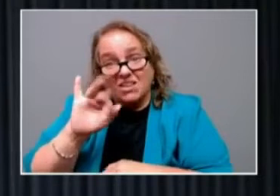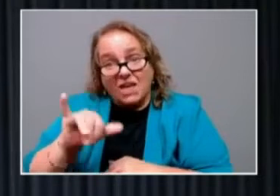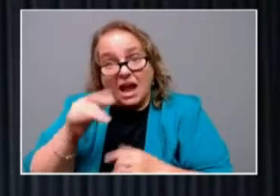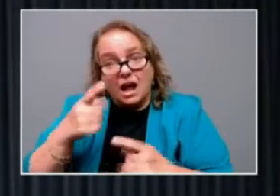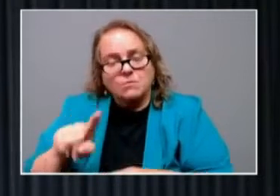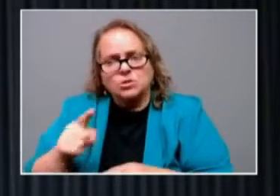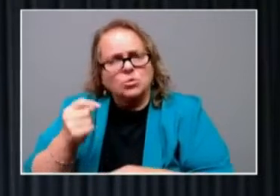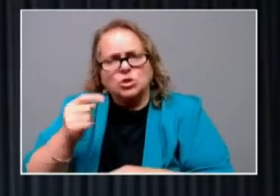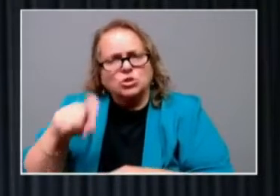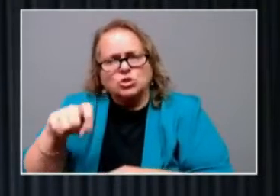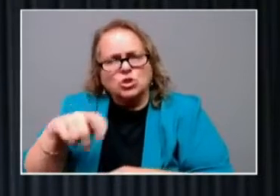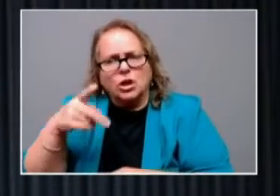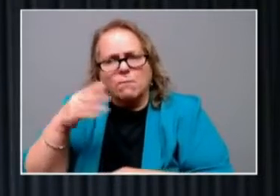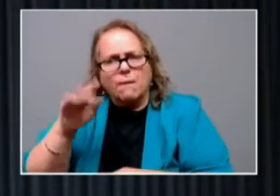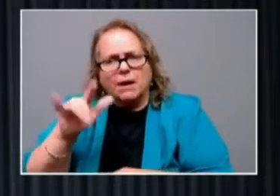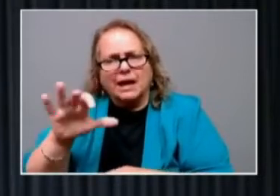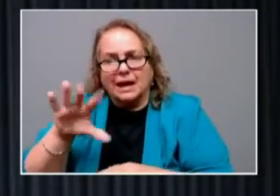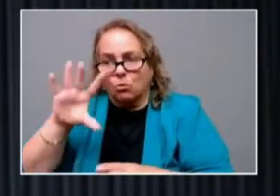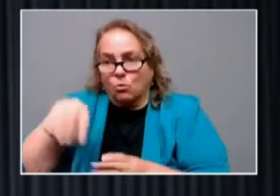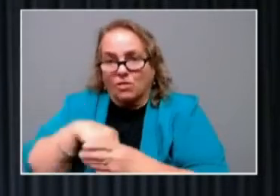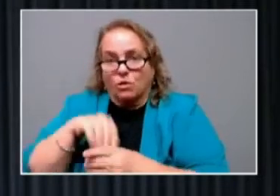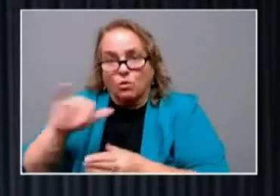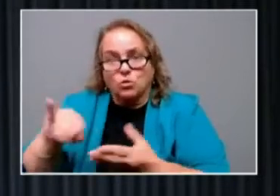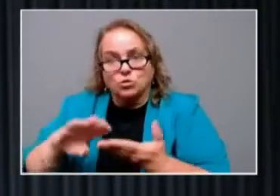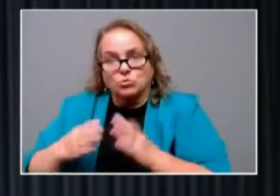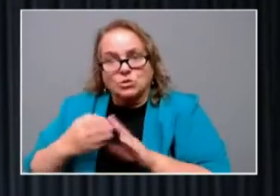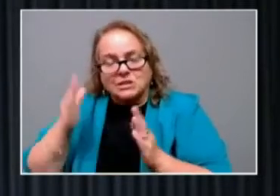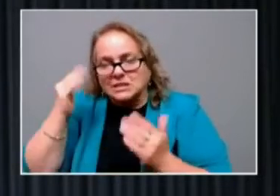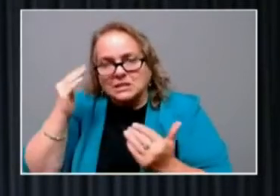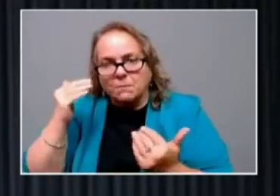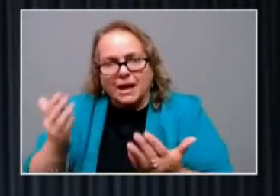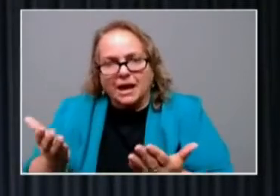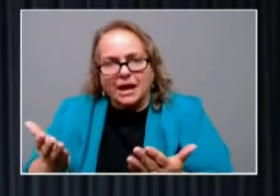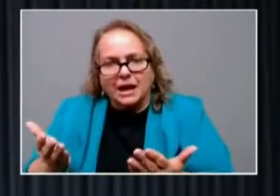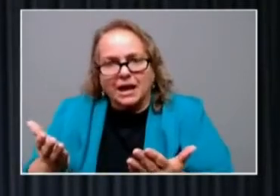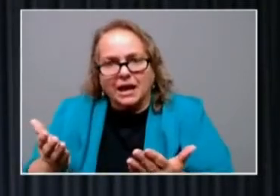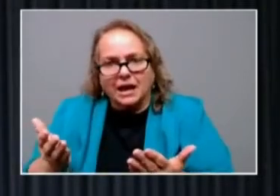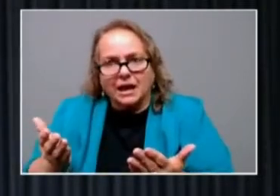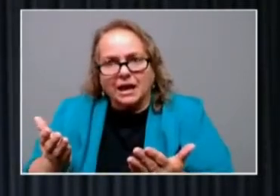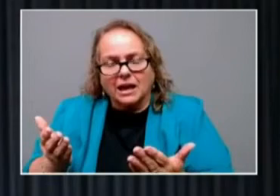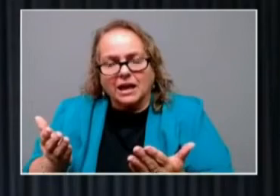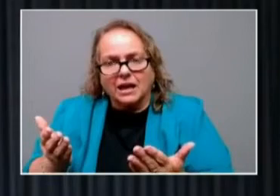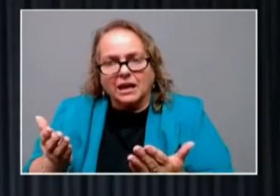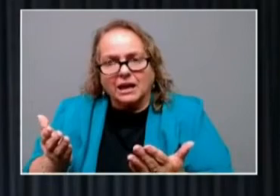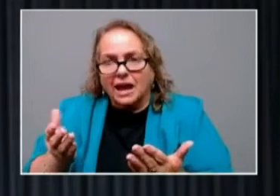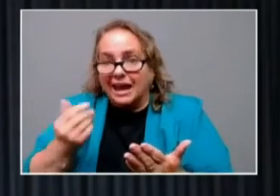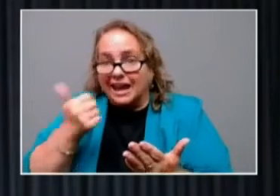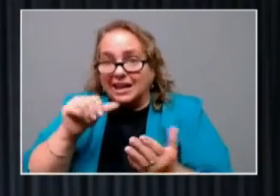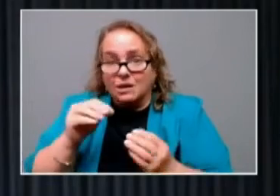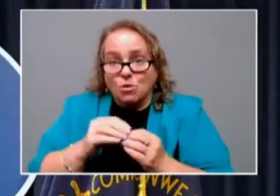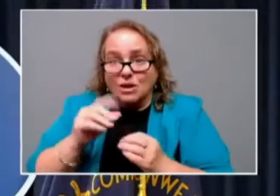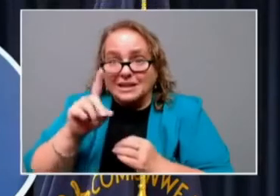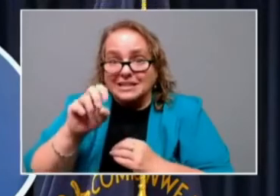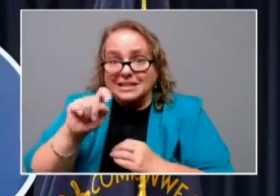in those communities expect And um is there any more detail available on that.